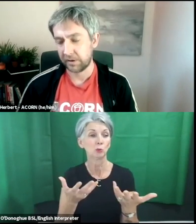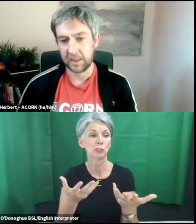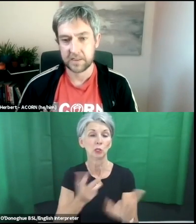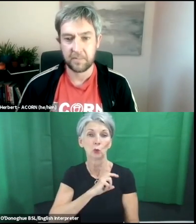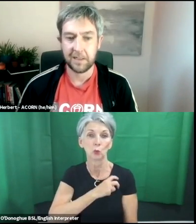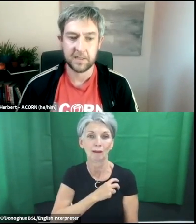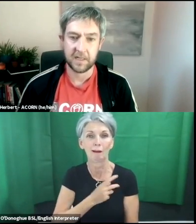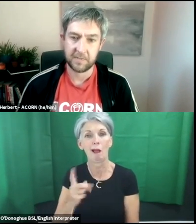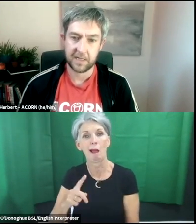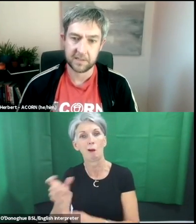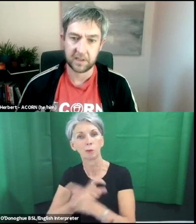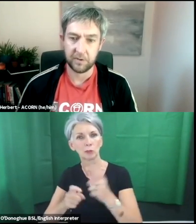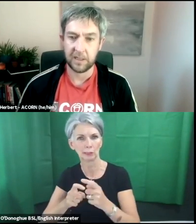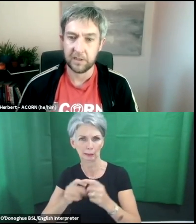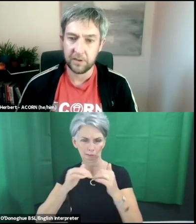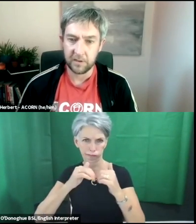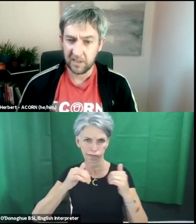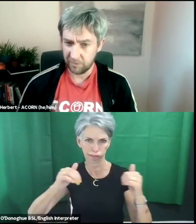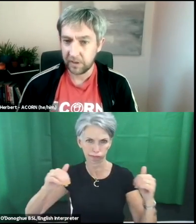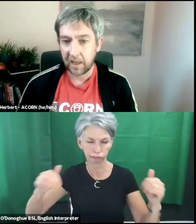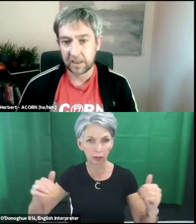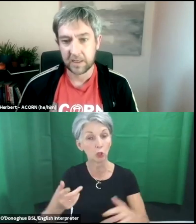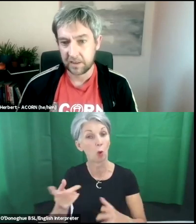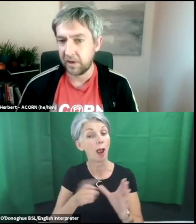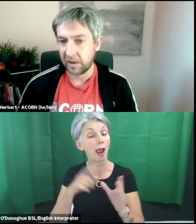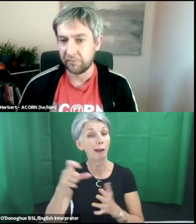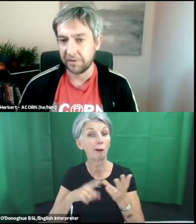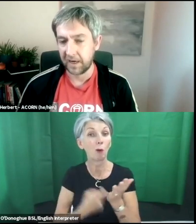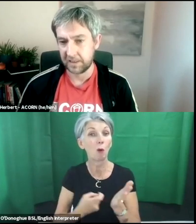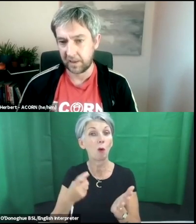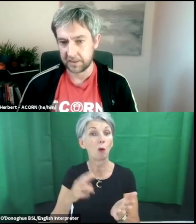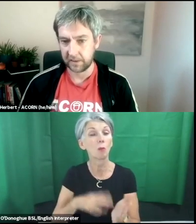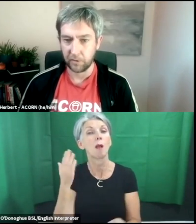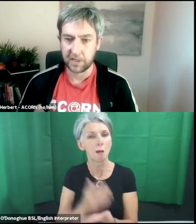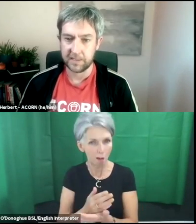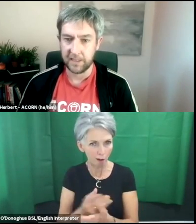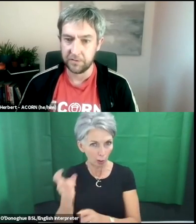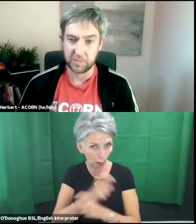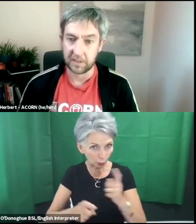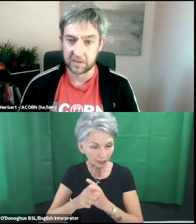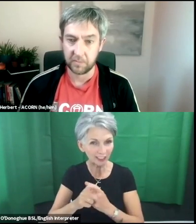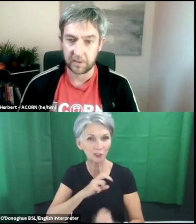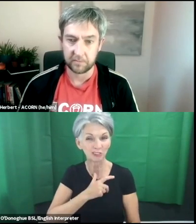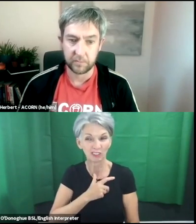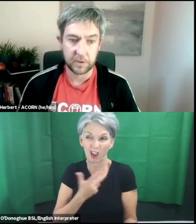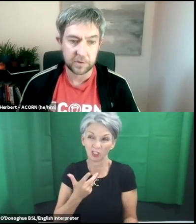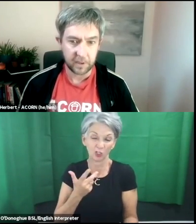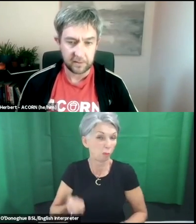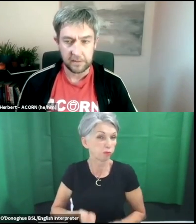And so for ACORN, stepping into that space, the community union, we are, like I said, revitalizing an old idea and just bringing something new to it.